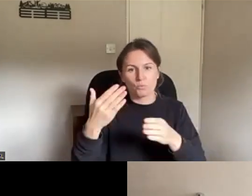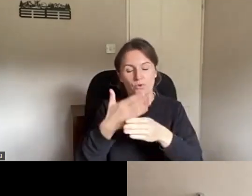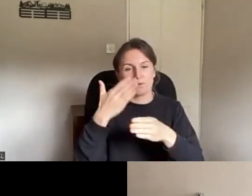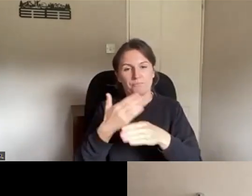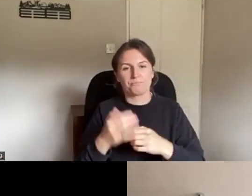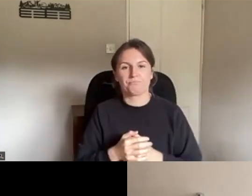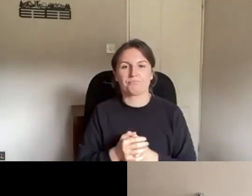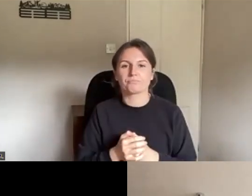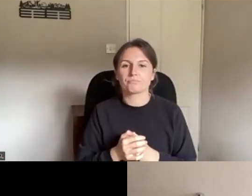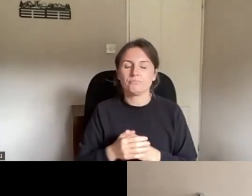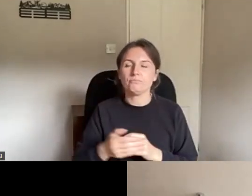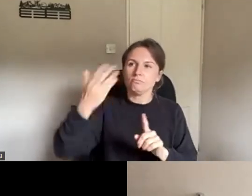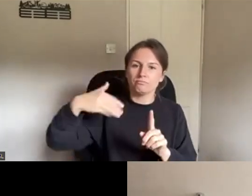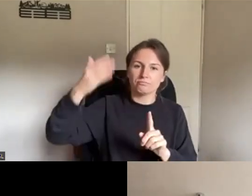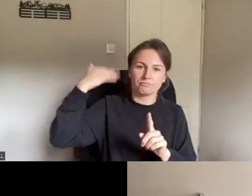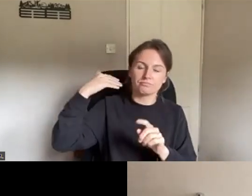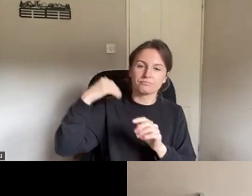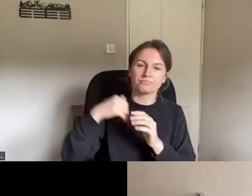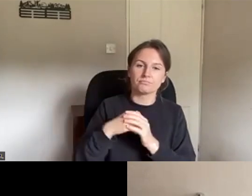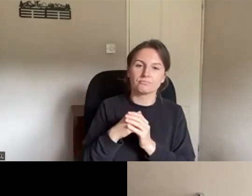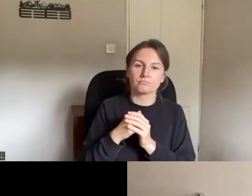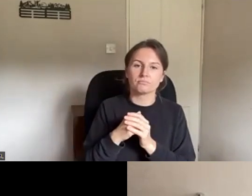Historically, the longlist had